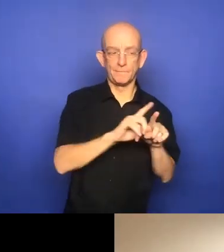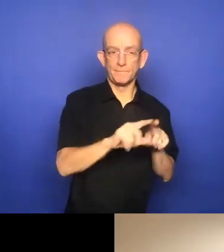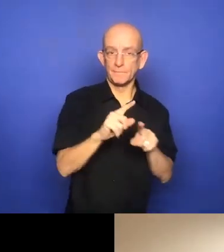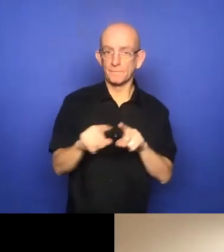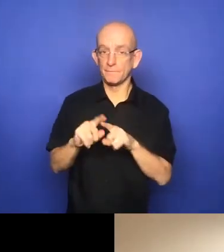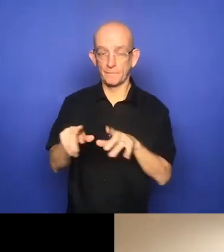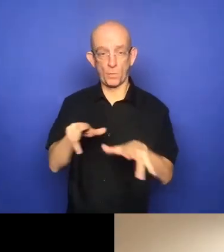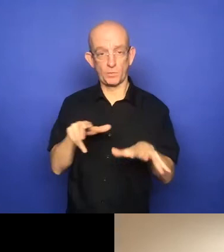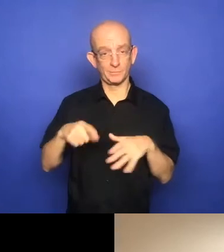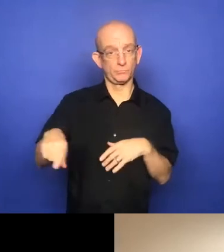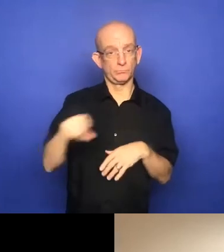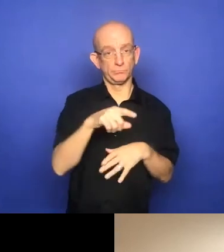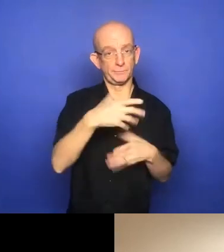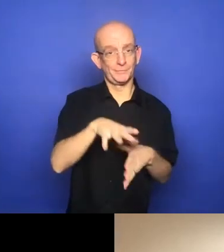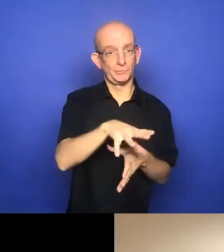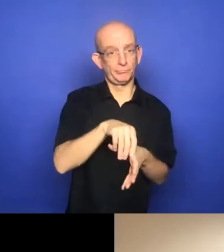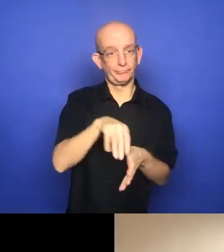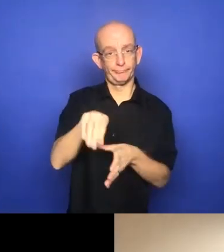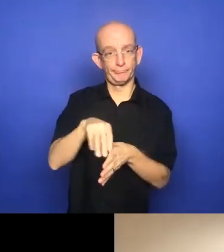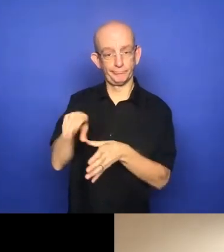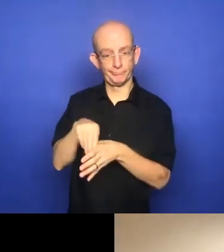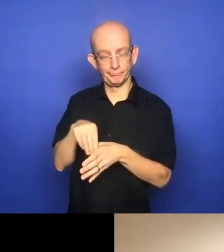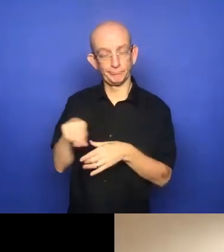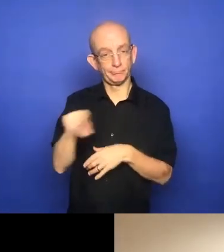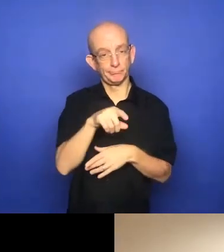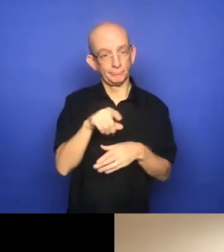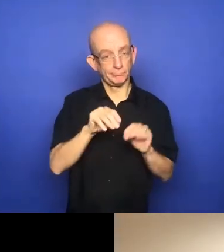that participated